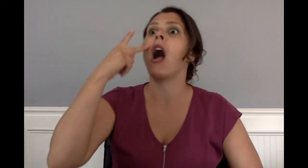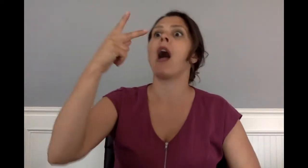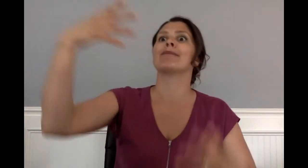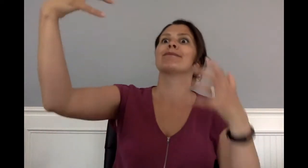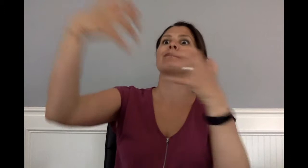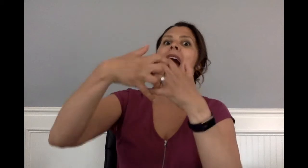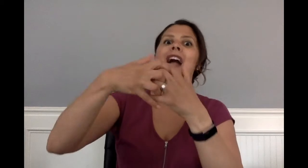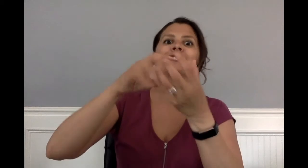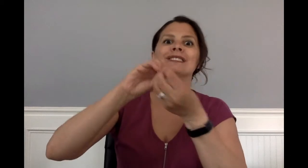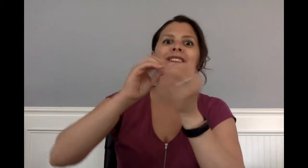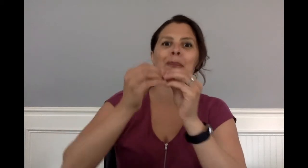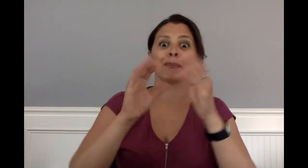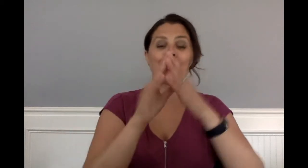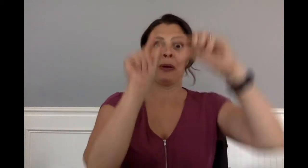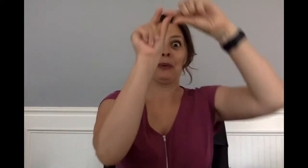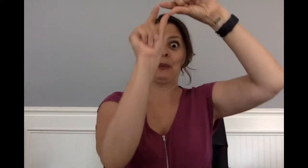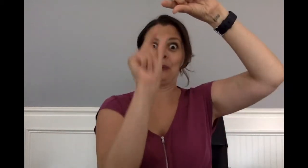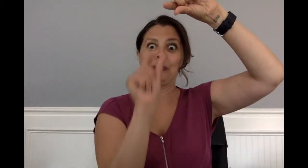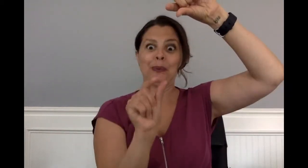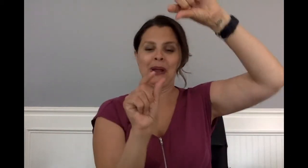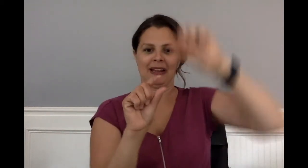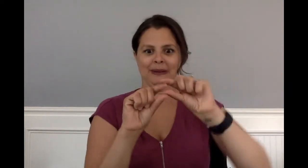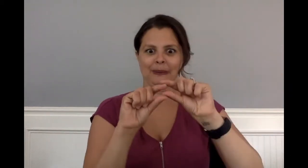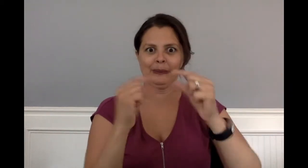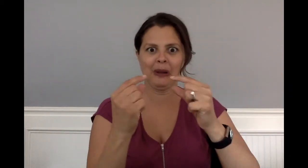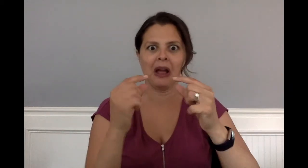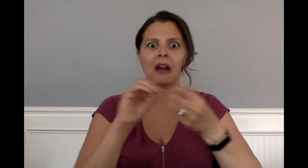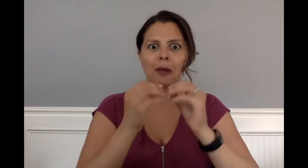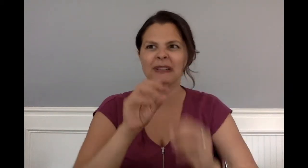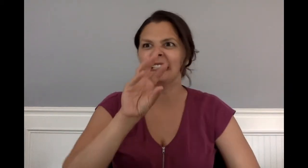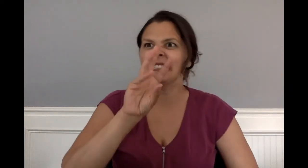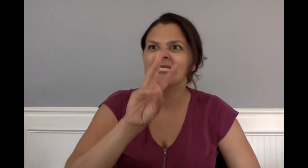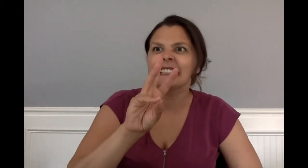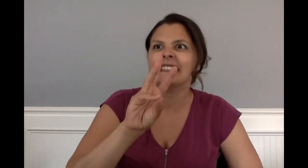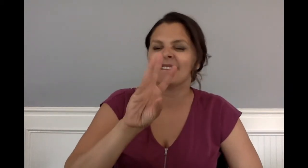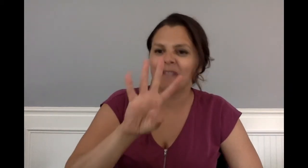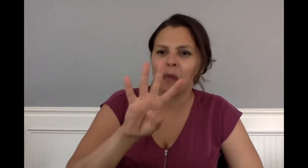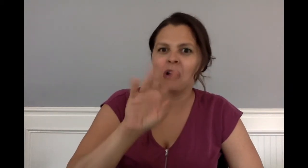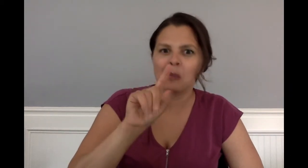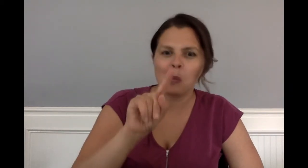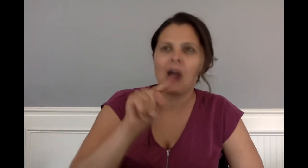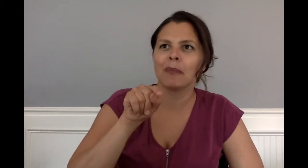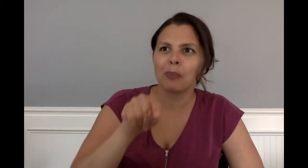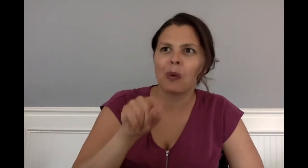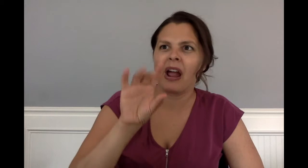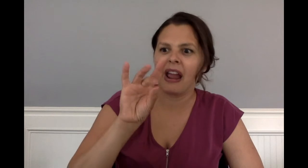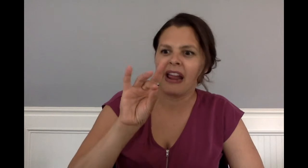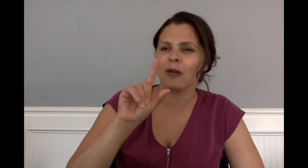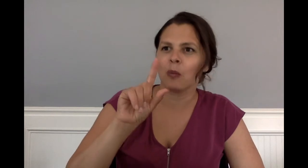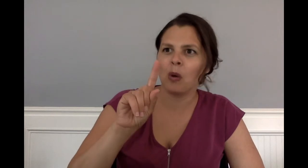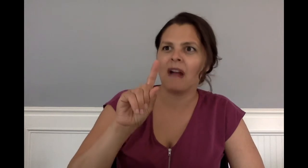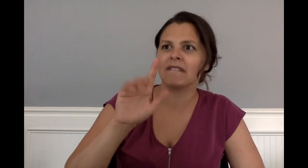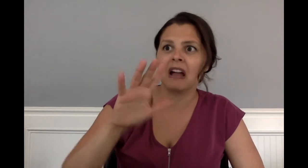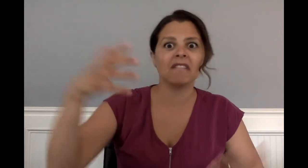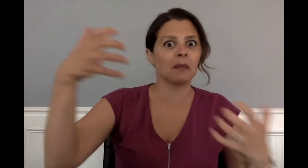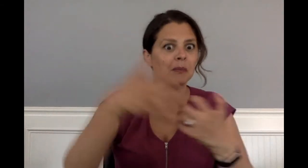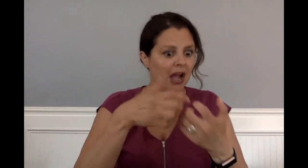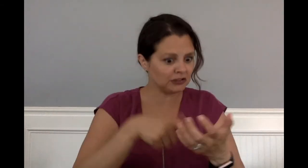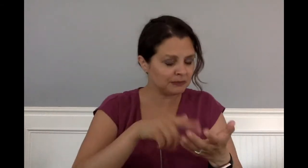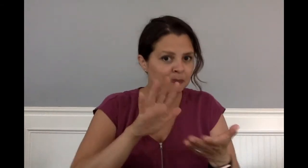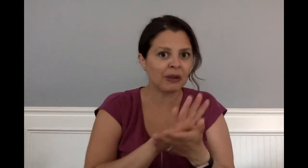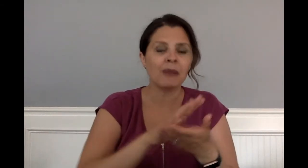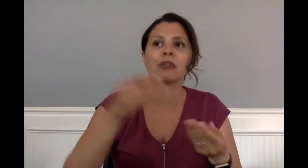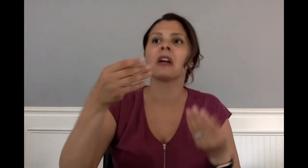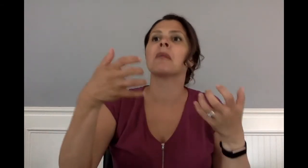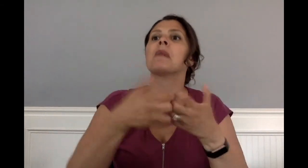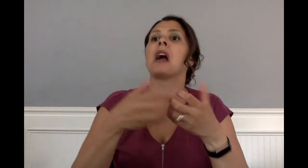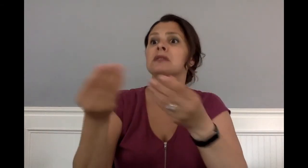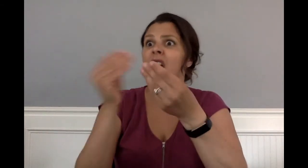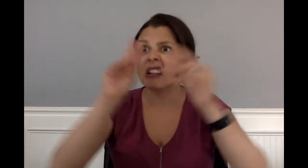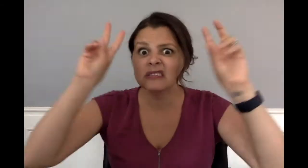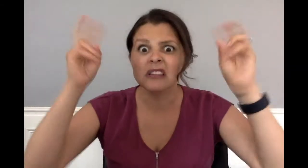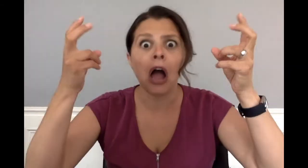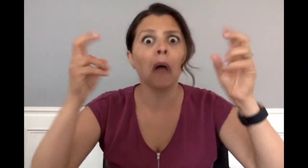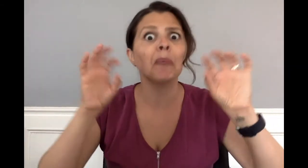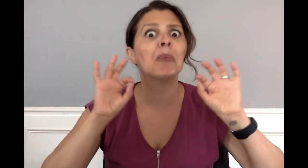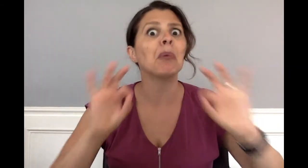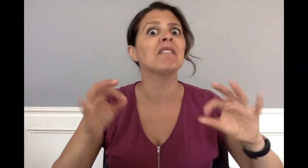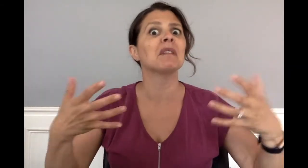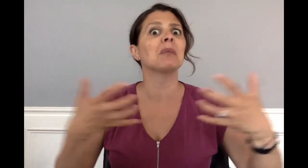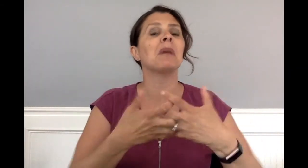he found the book with the Dewey decimal number 641.815: